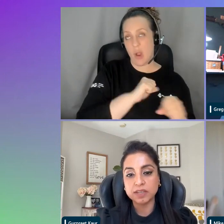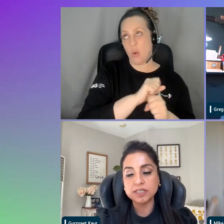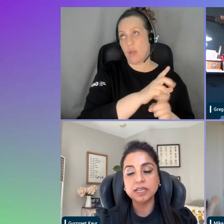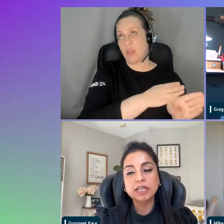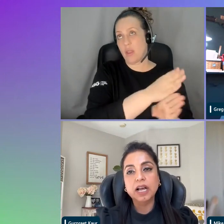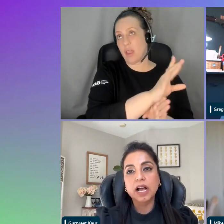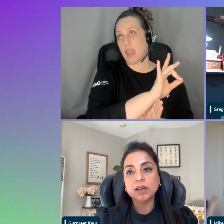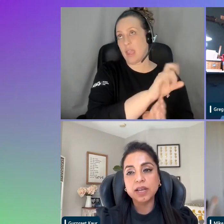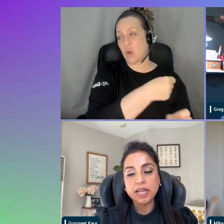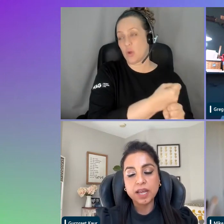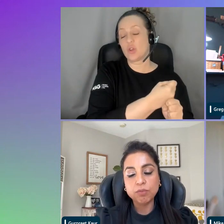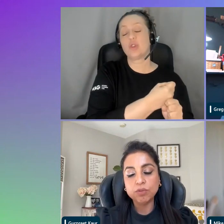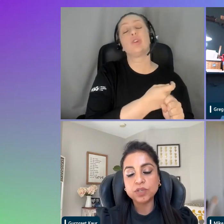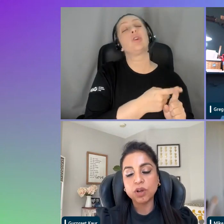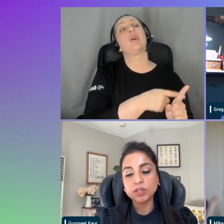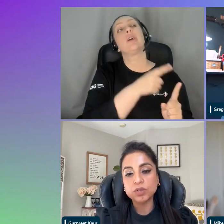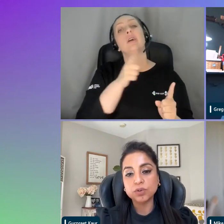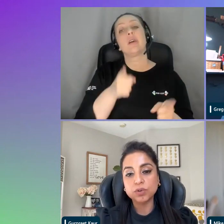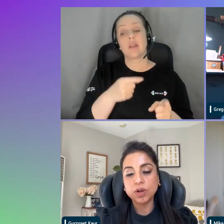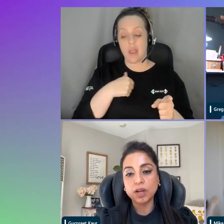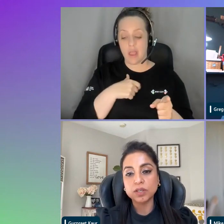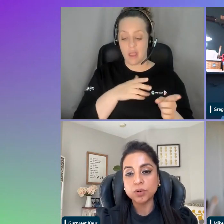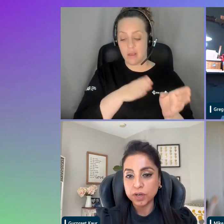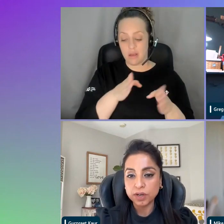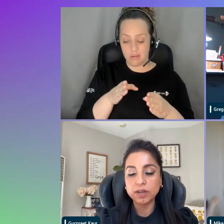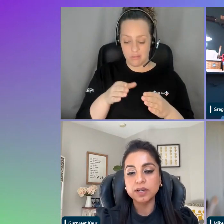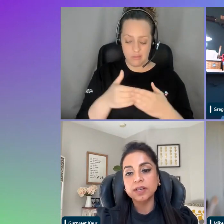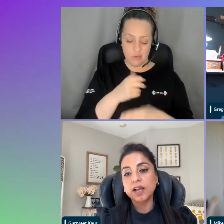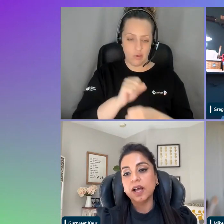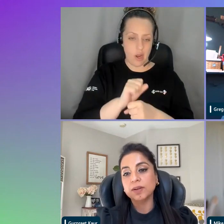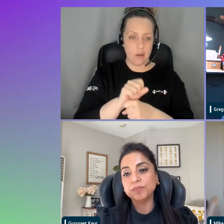for about eight years. Uh, and then I moved on to Twitter to,